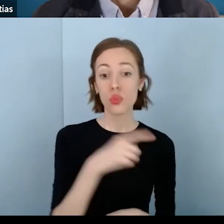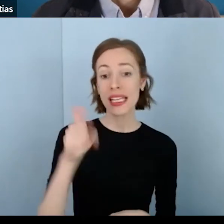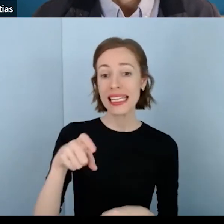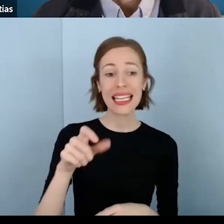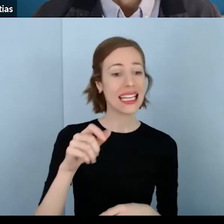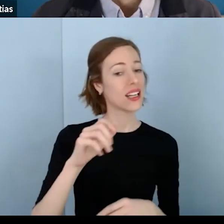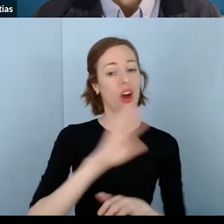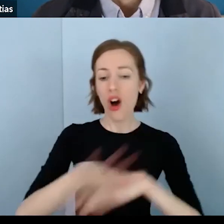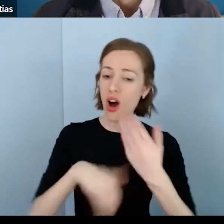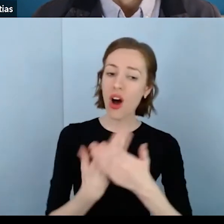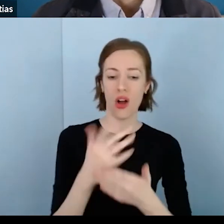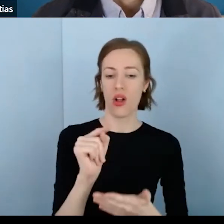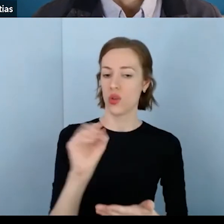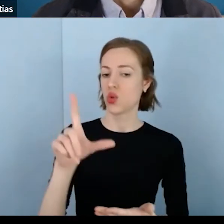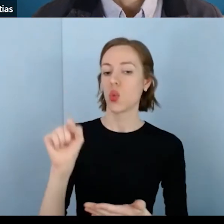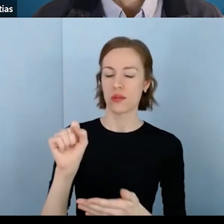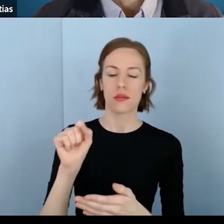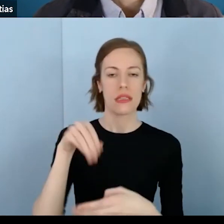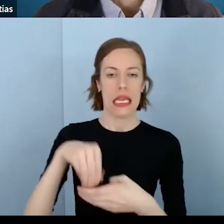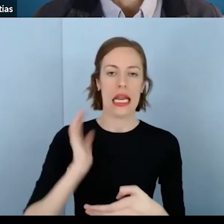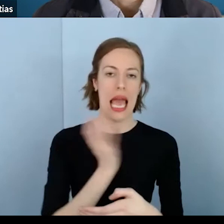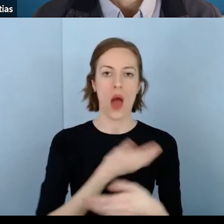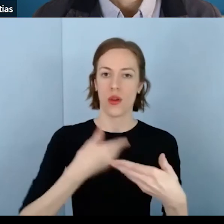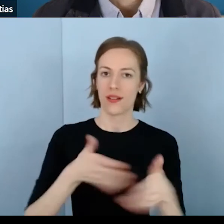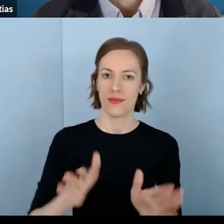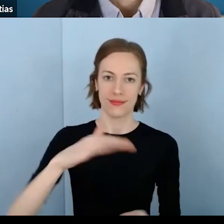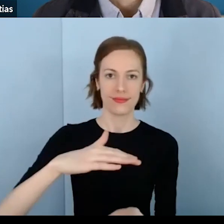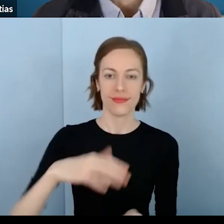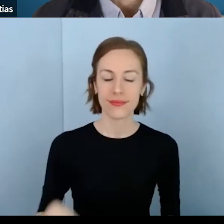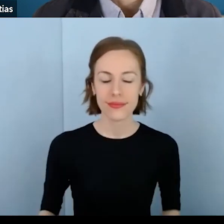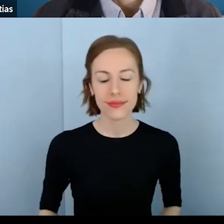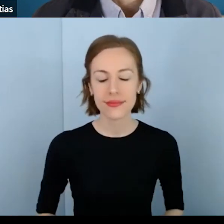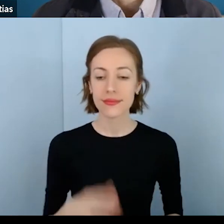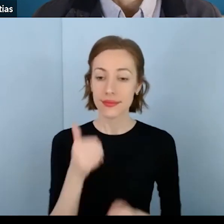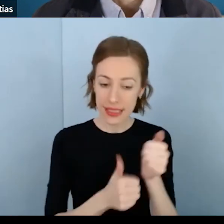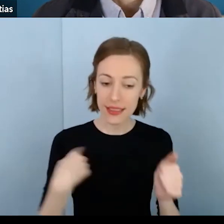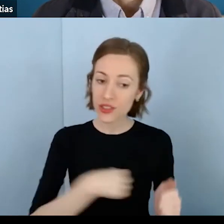Each of us has a position ality in terms of power.